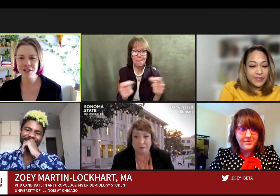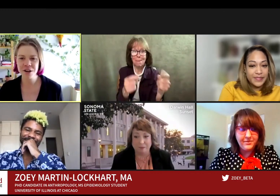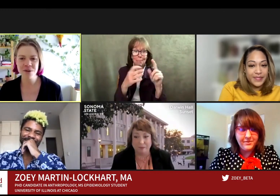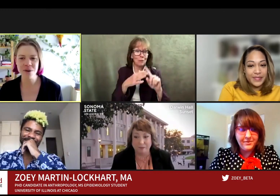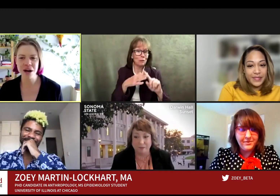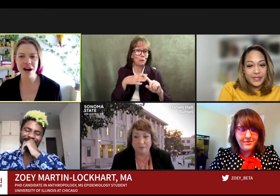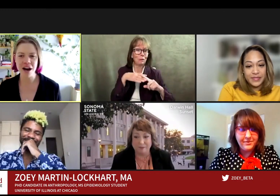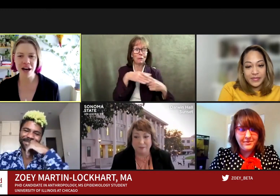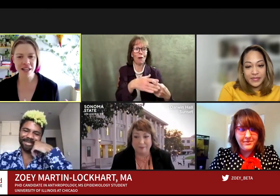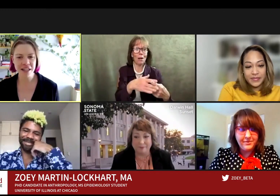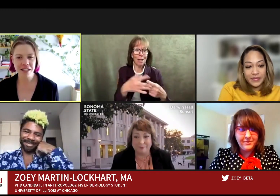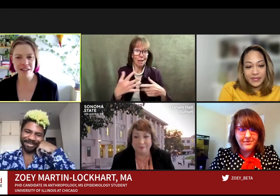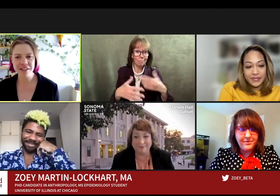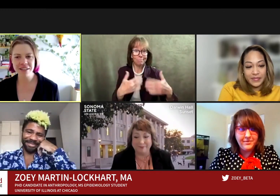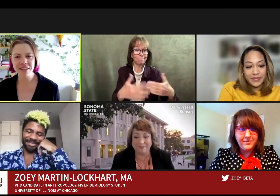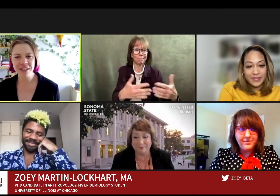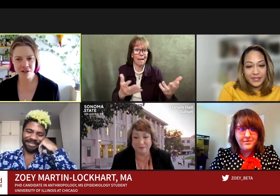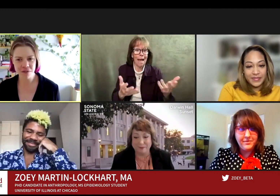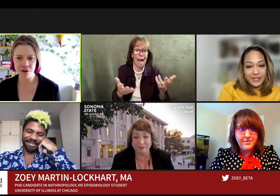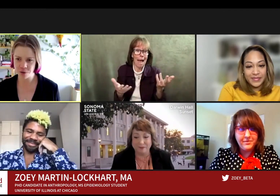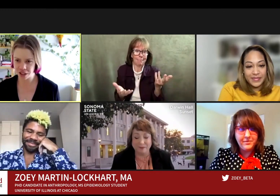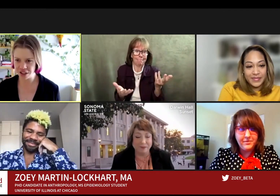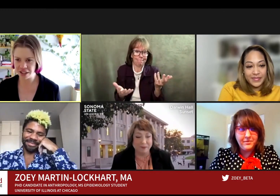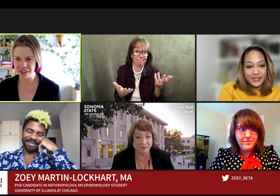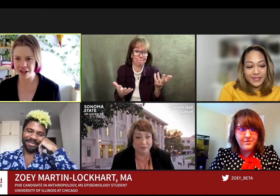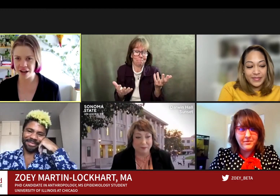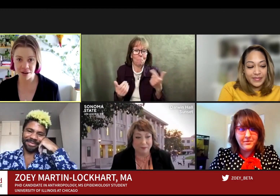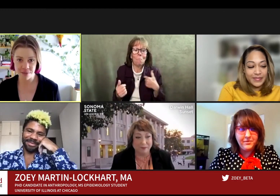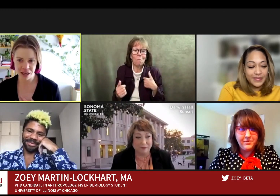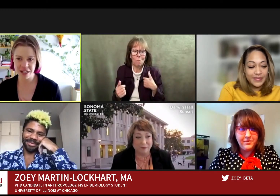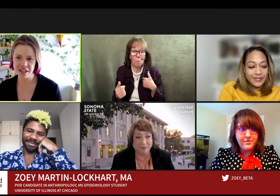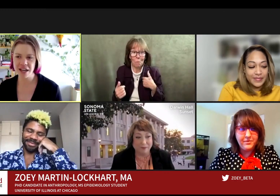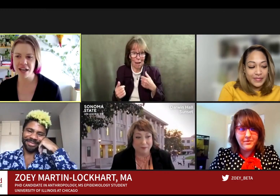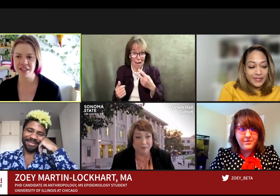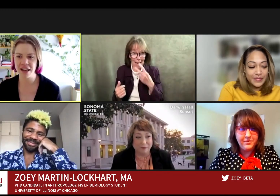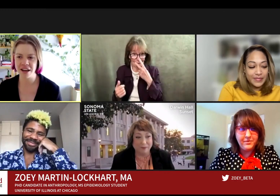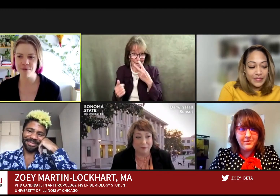So I see the four questions I'm planning to ask them as